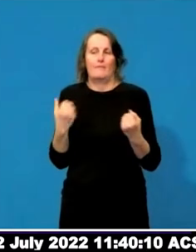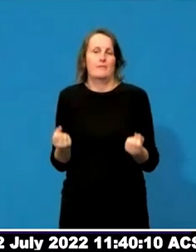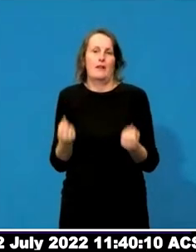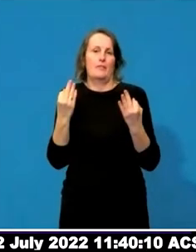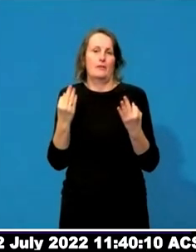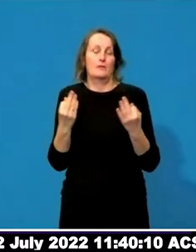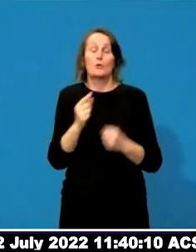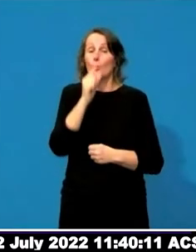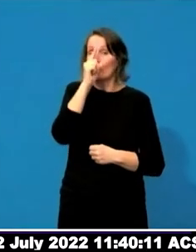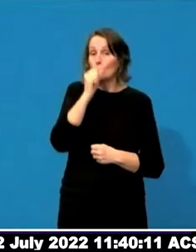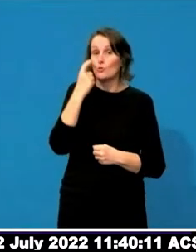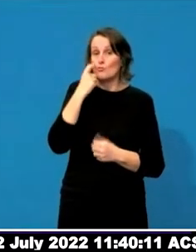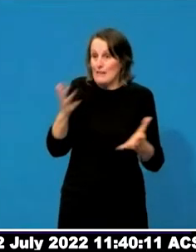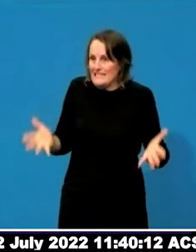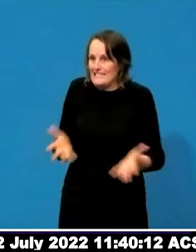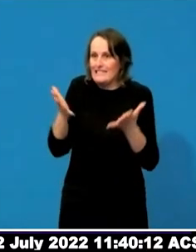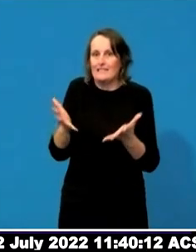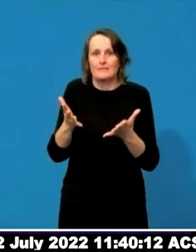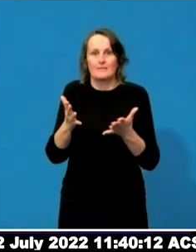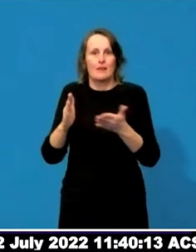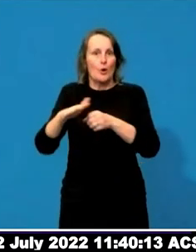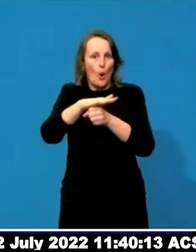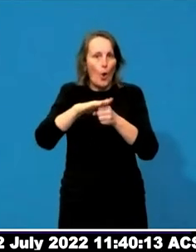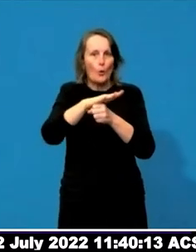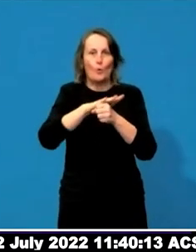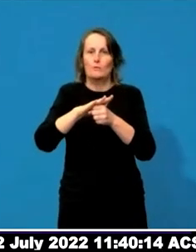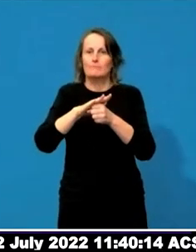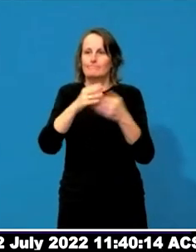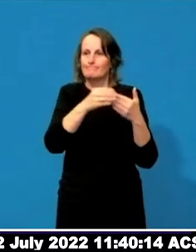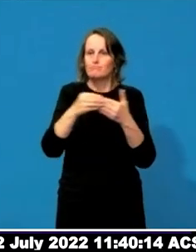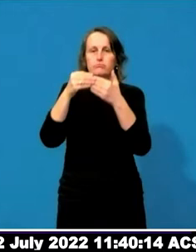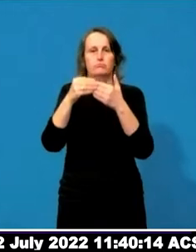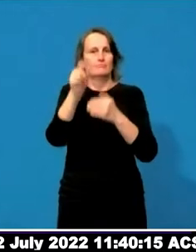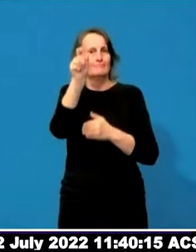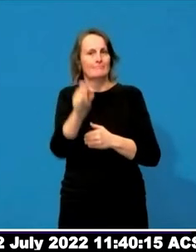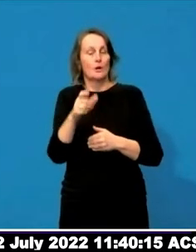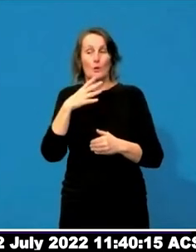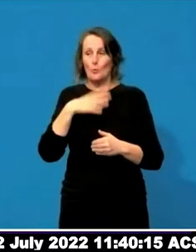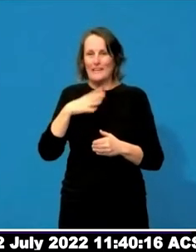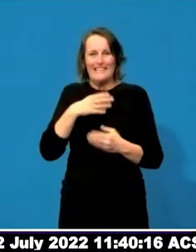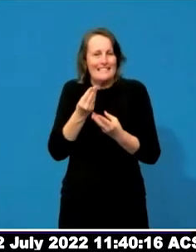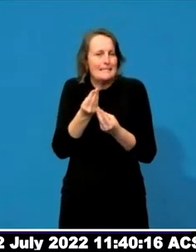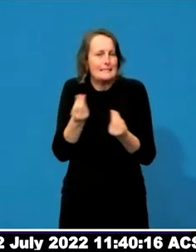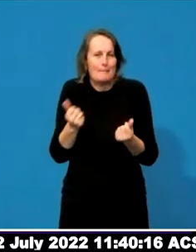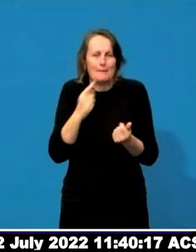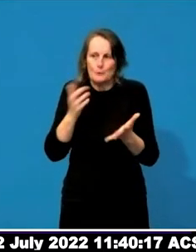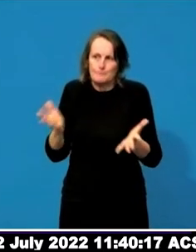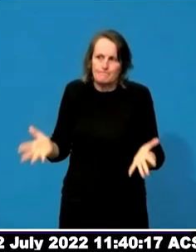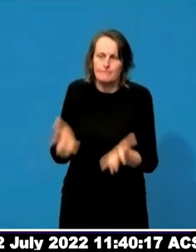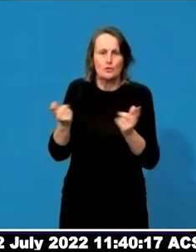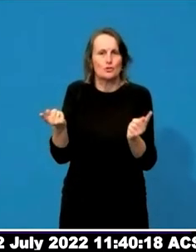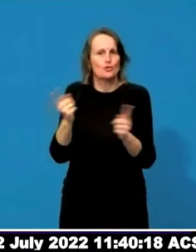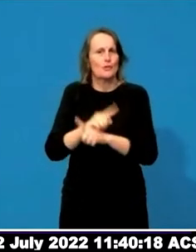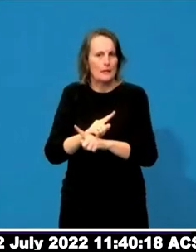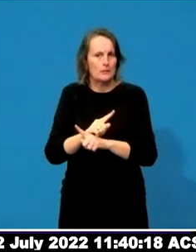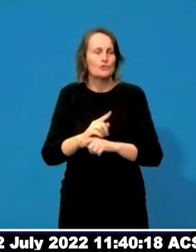but I think that there needs to be movement around, you know,